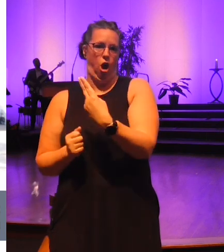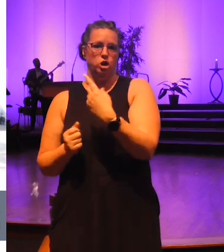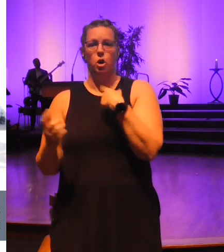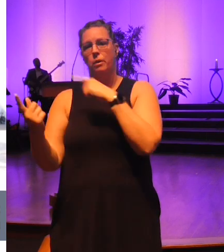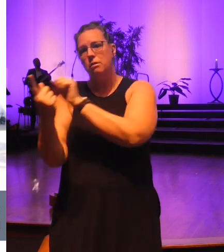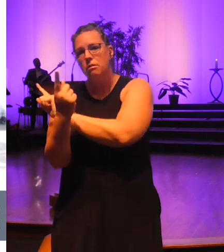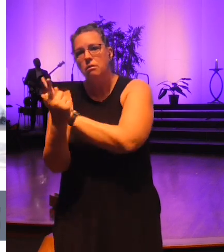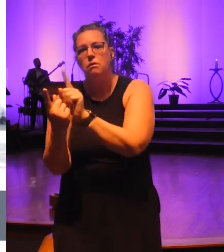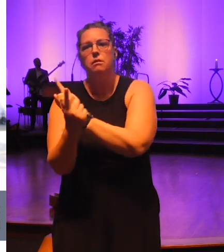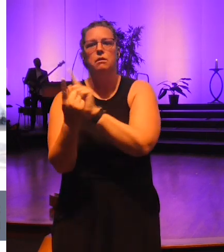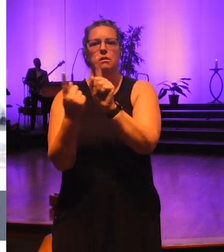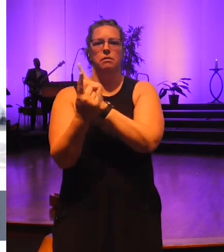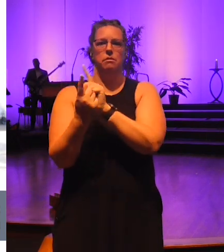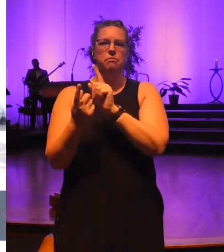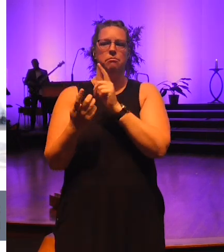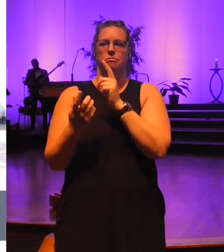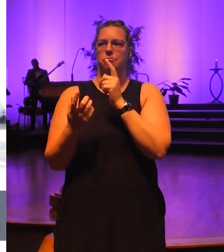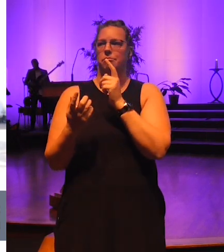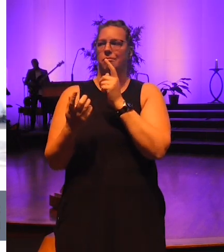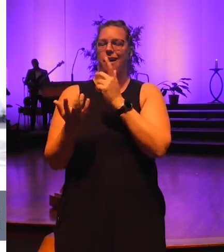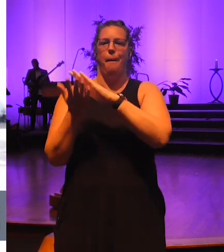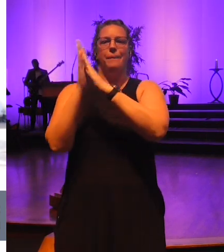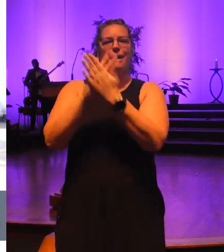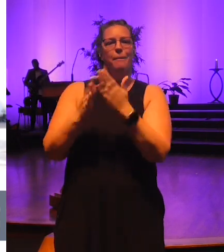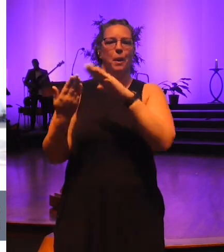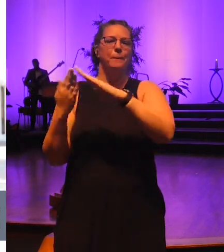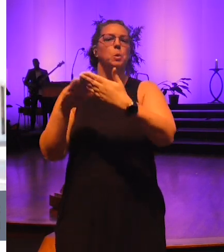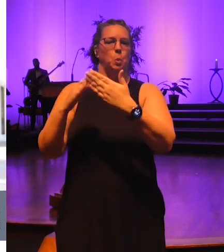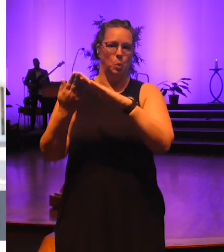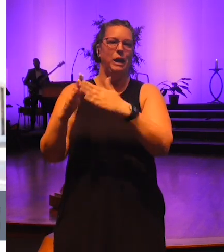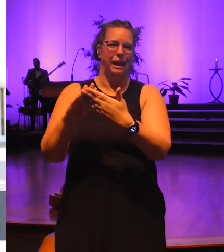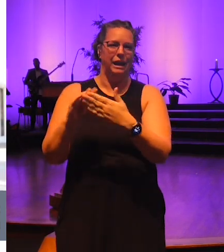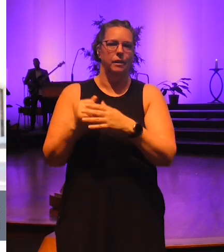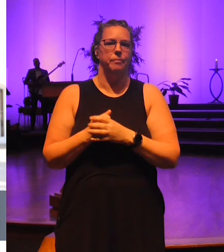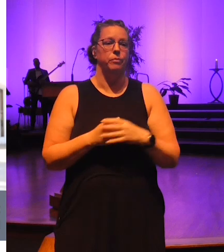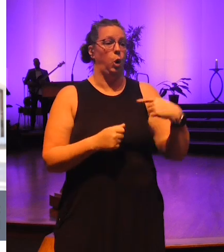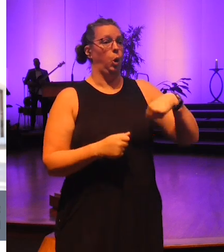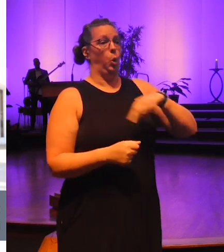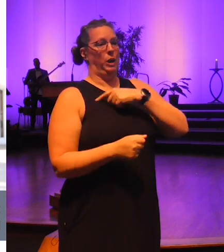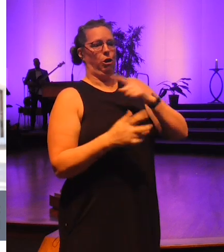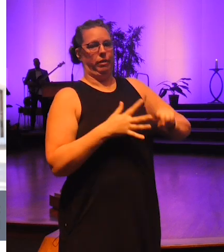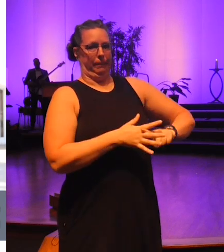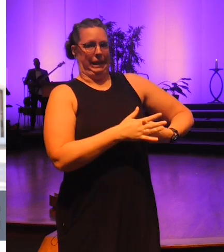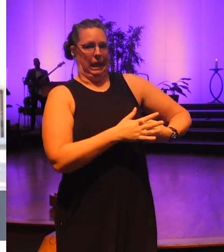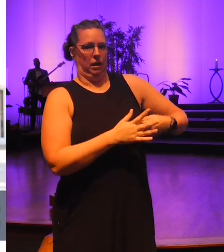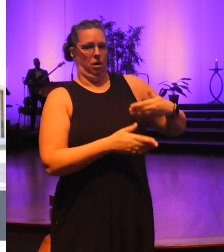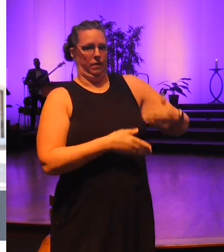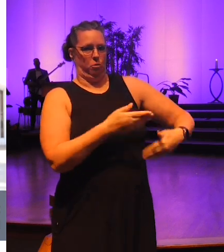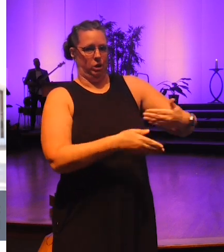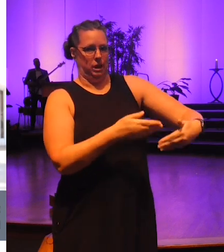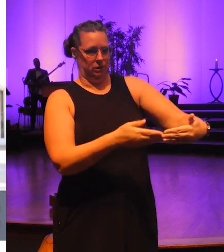people and get it becomes a community for us we're kind of at the beginning of the process but uh we